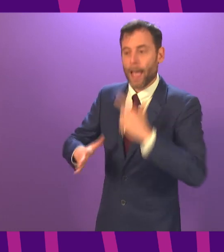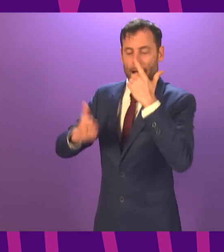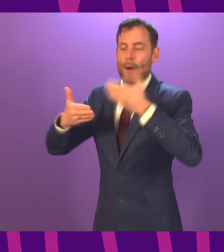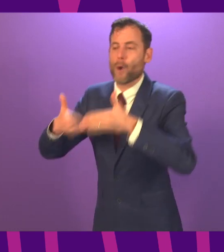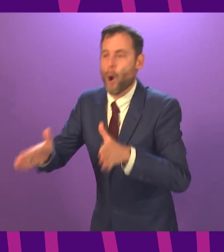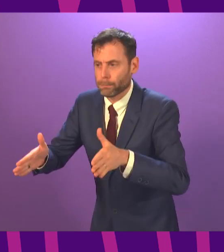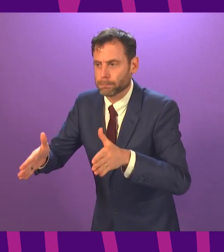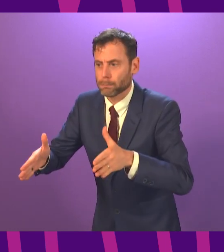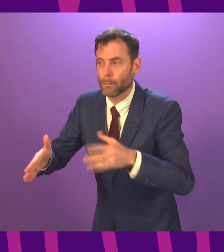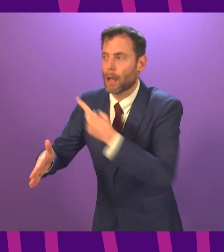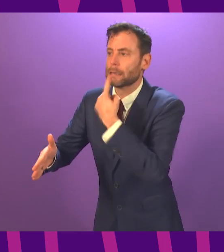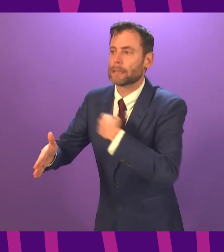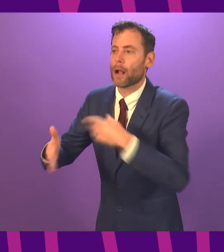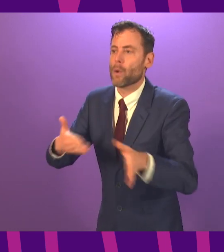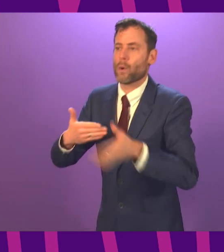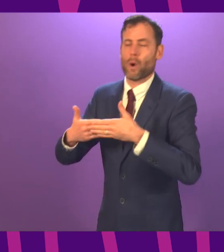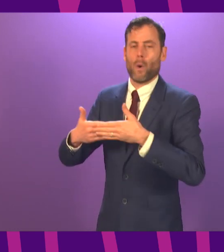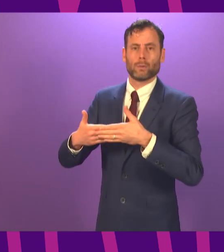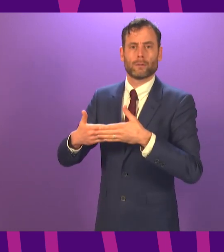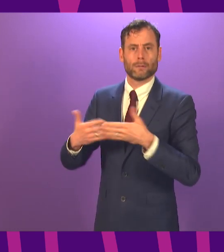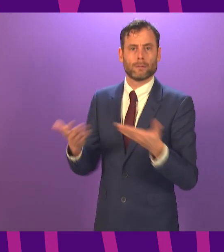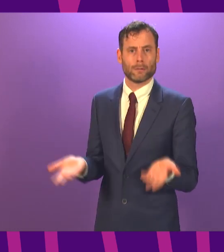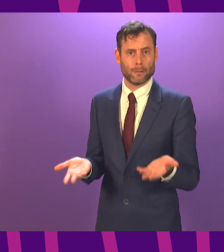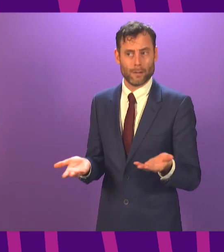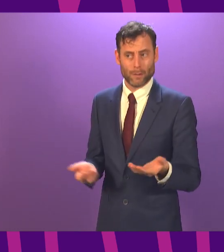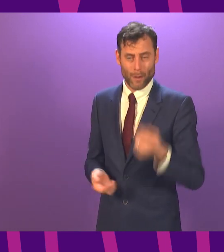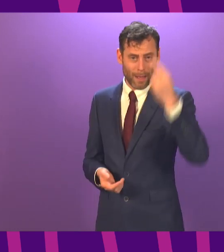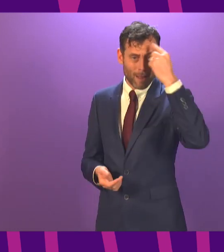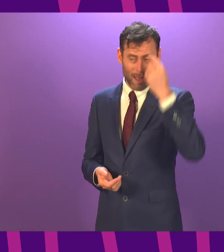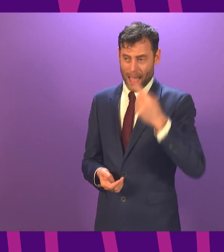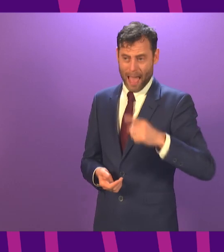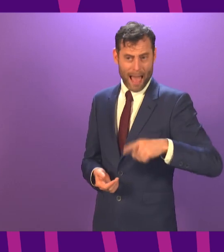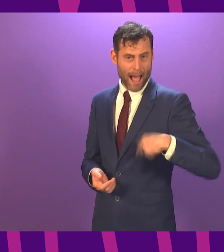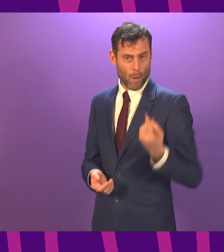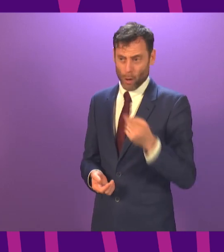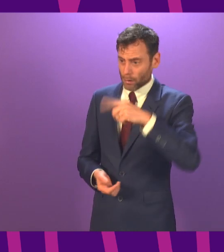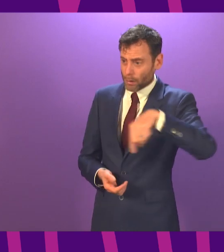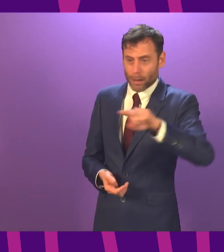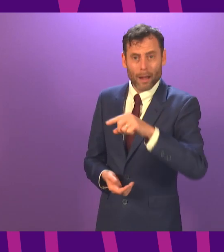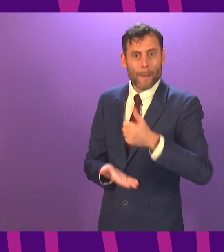announced to open? How long will it be before money actually hits the bank accounts of those businesses, which are teetering on the edge?